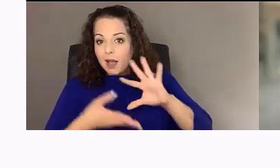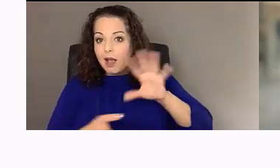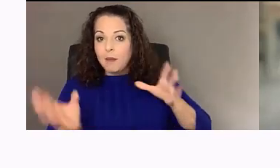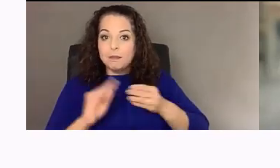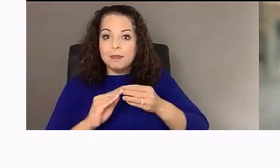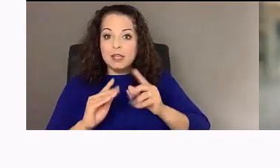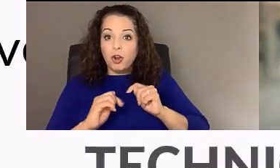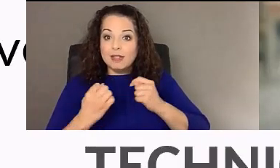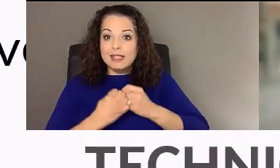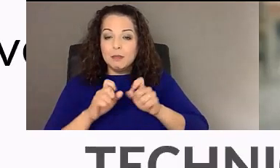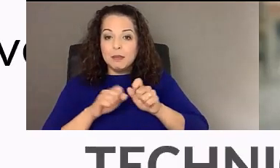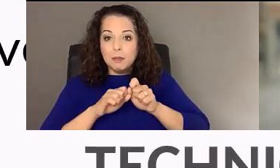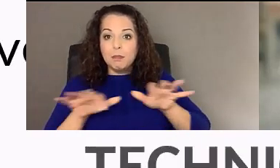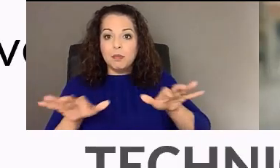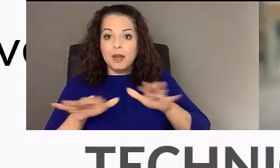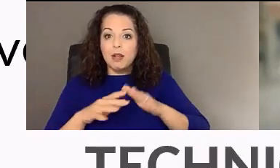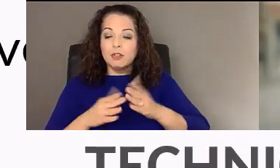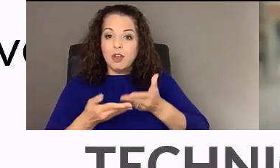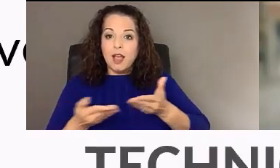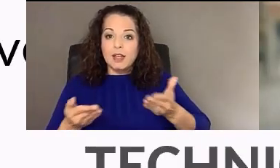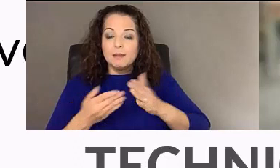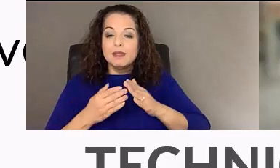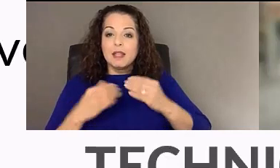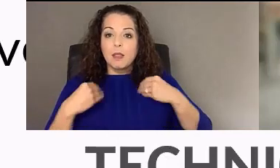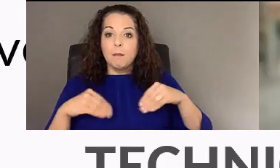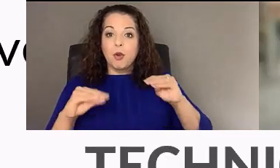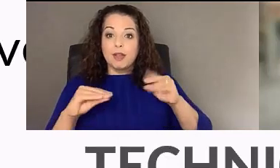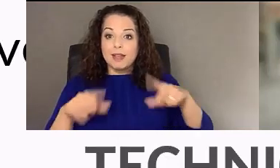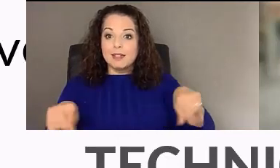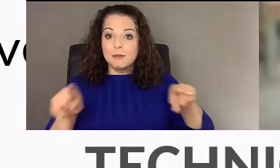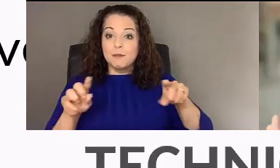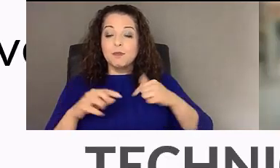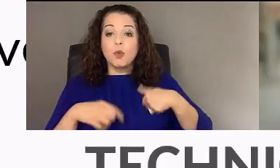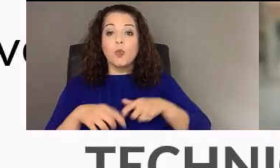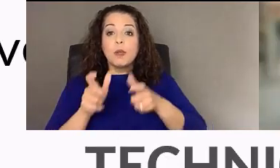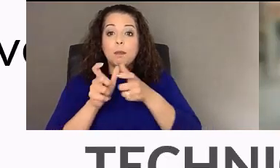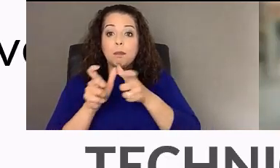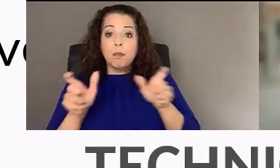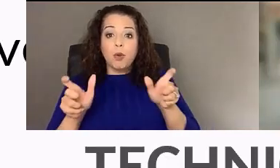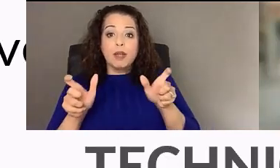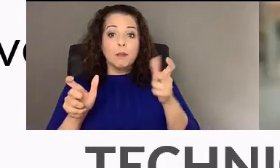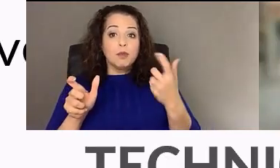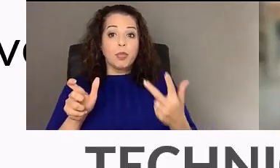into the market. So we are broken up into three different initiatives,